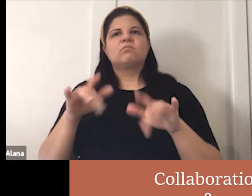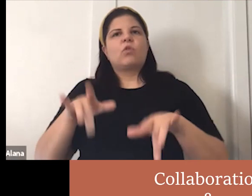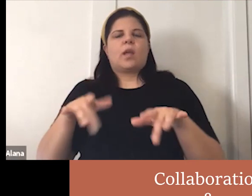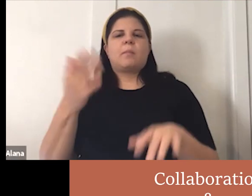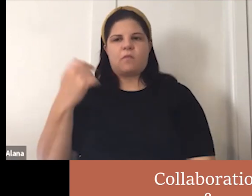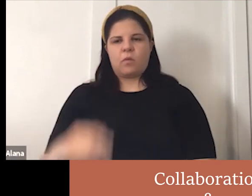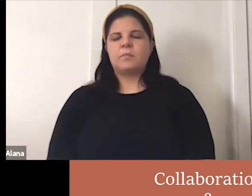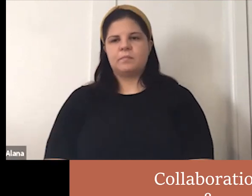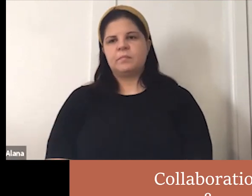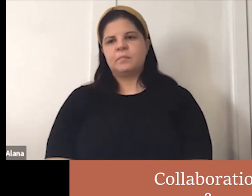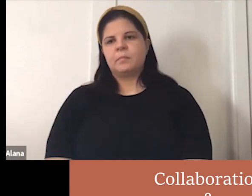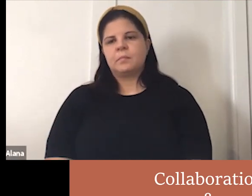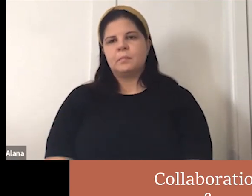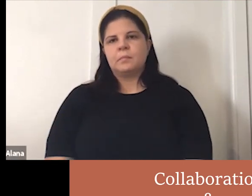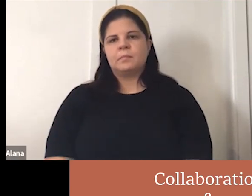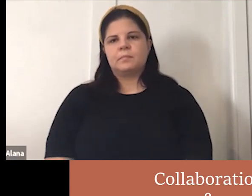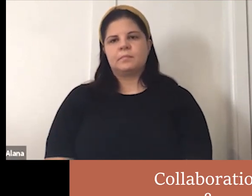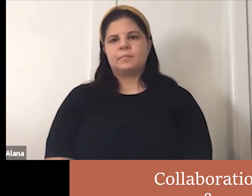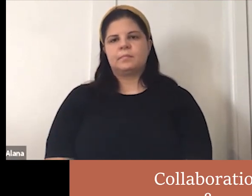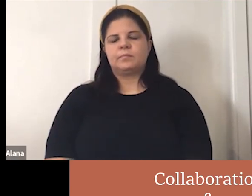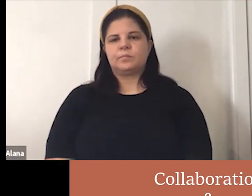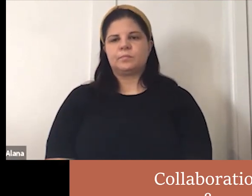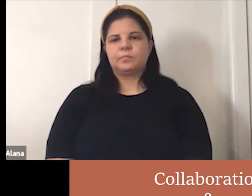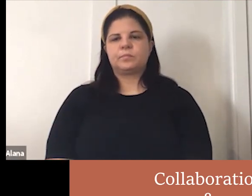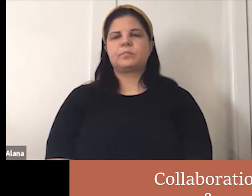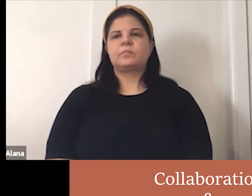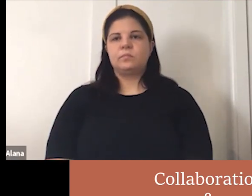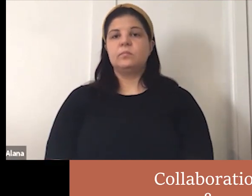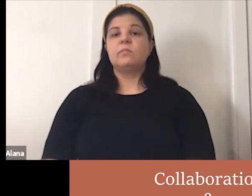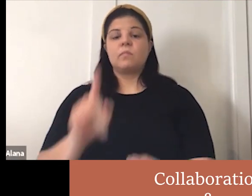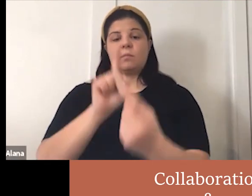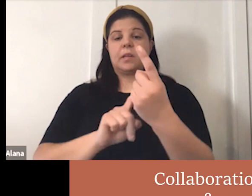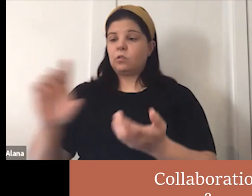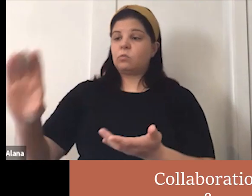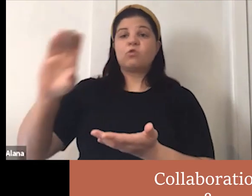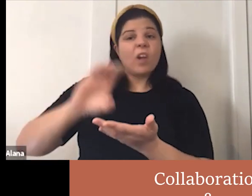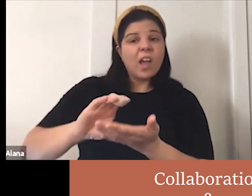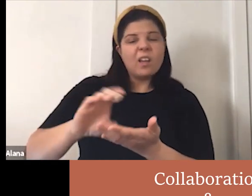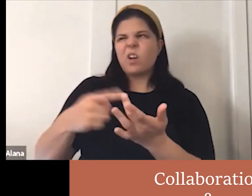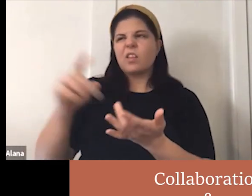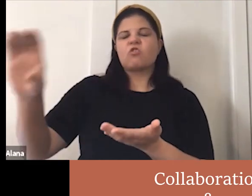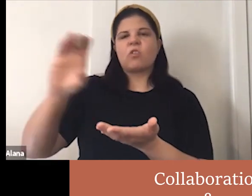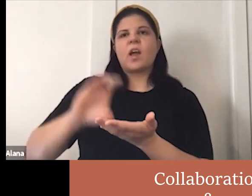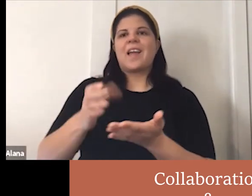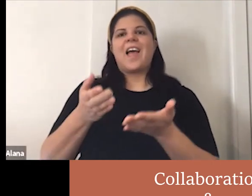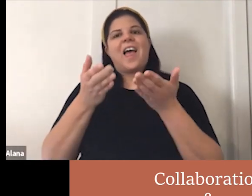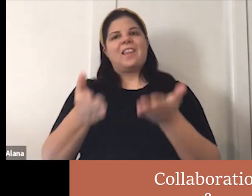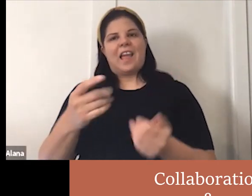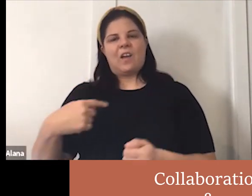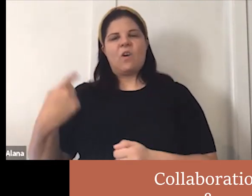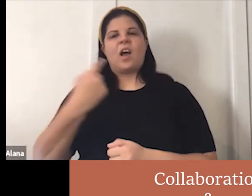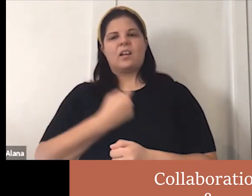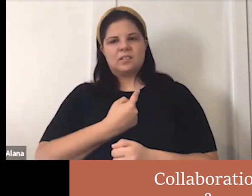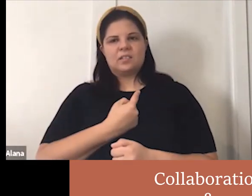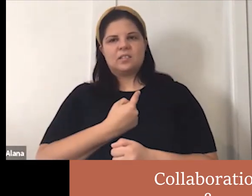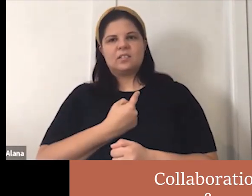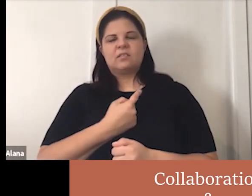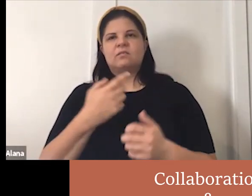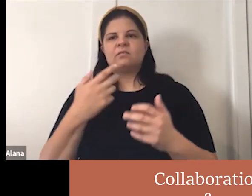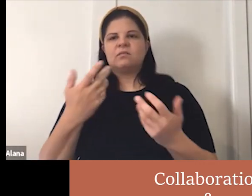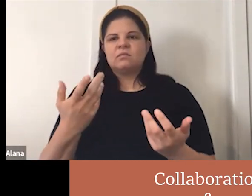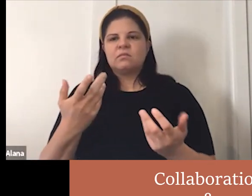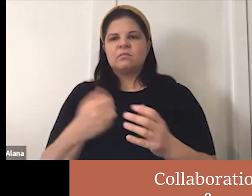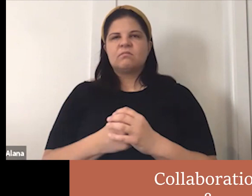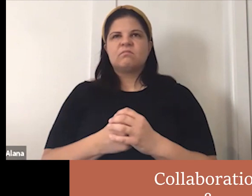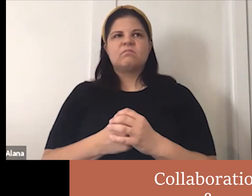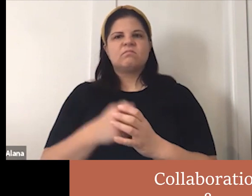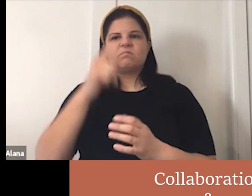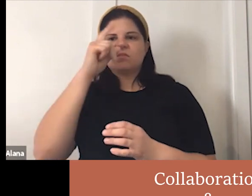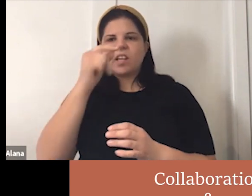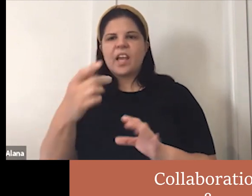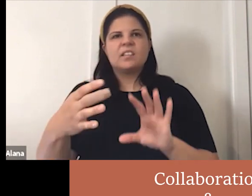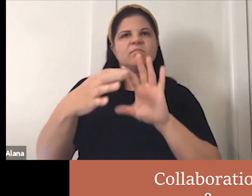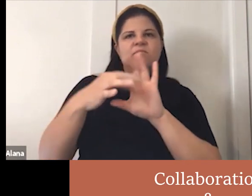And, basically, these grants such as this allow that degree of engagement in the learning